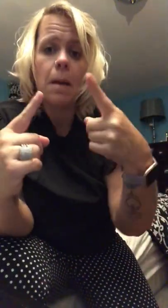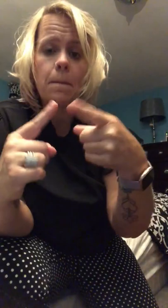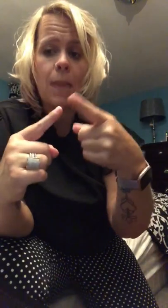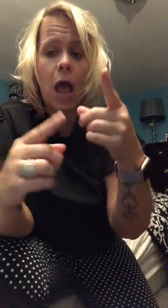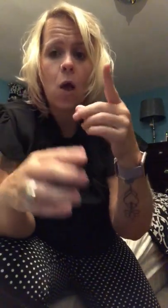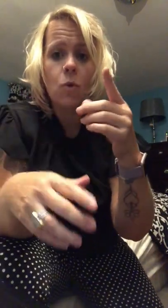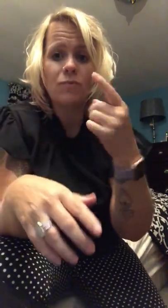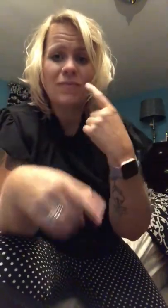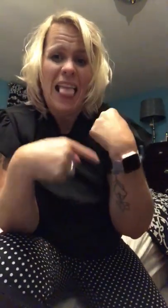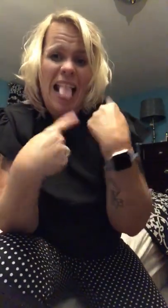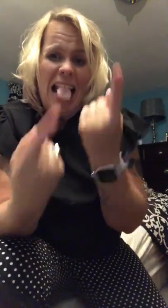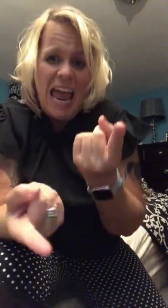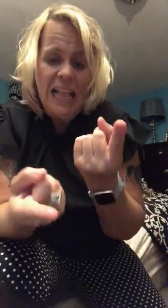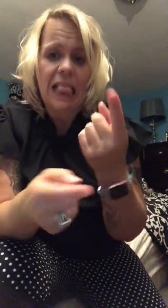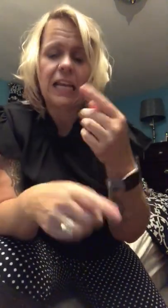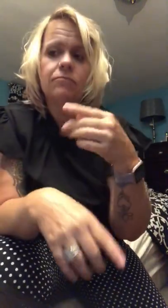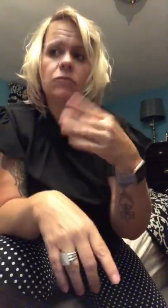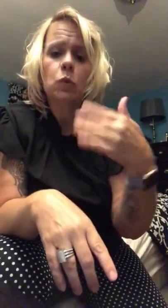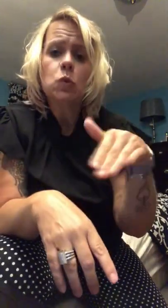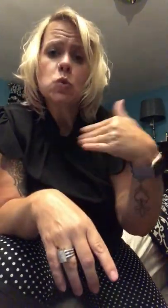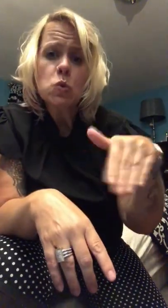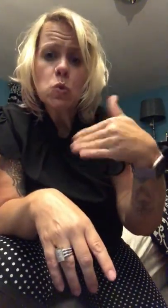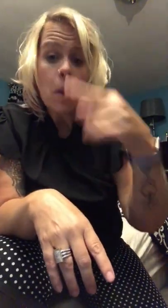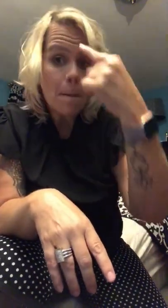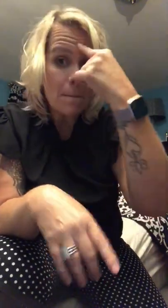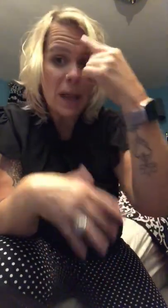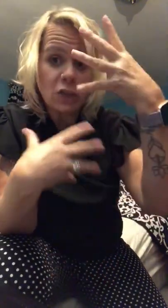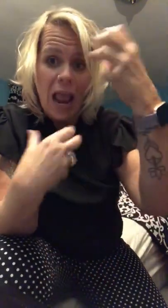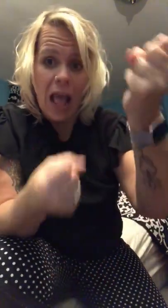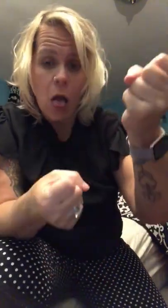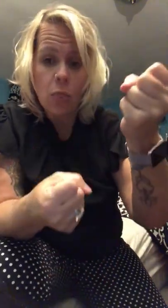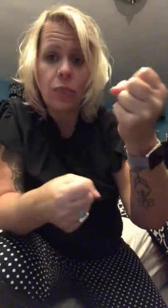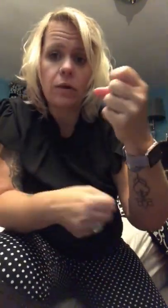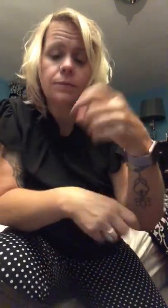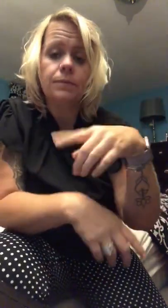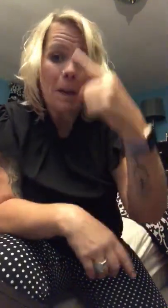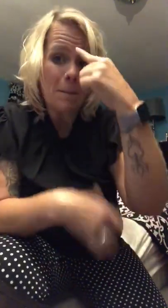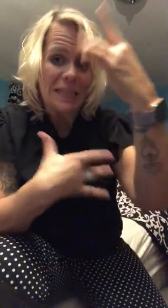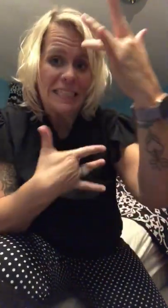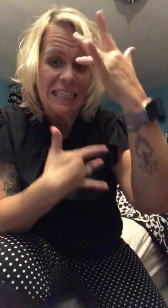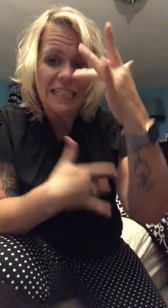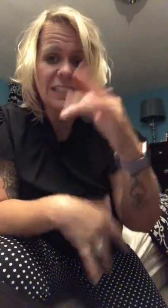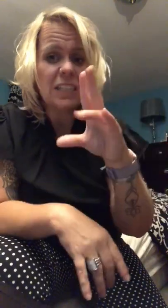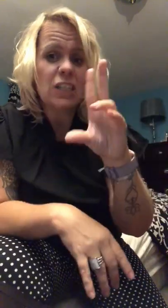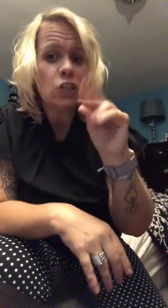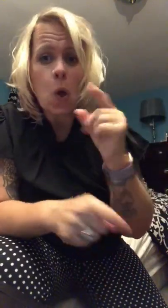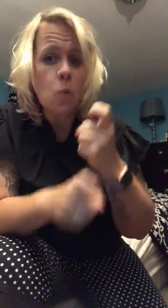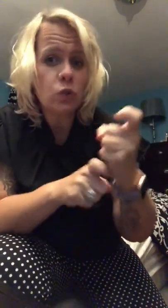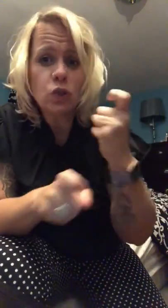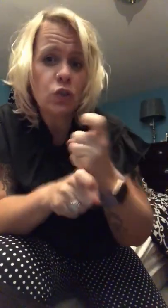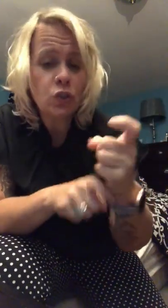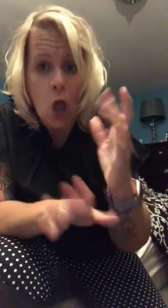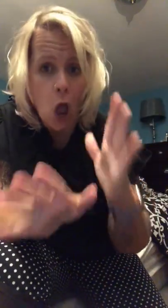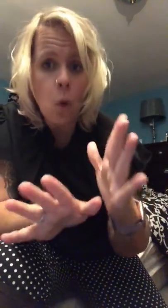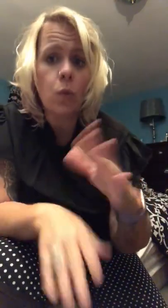Lately, it's about a severe mental health. Mental illness is no joke.